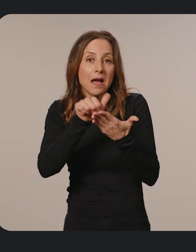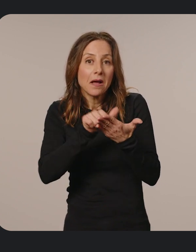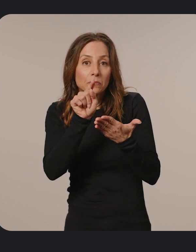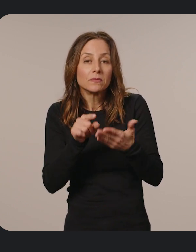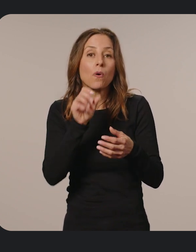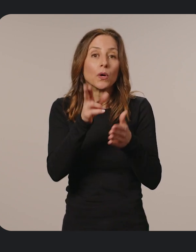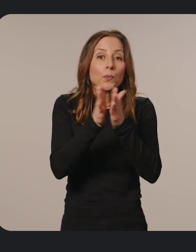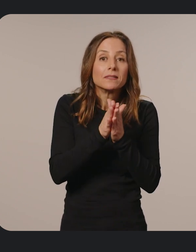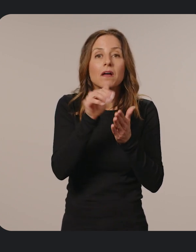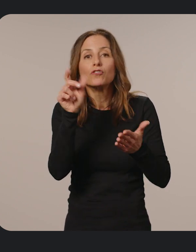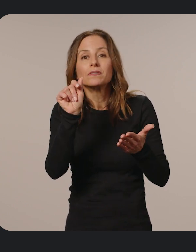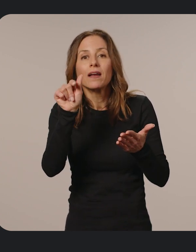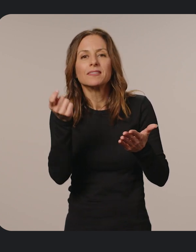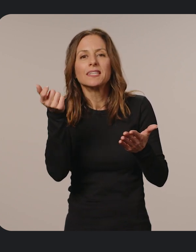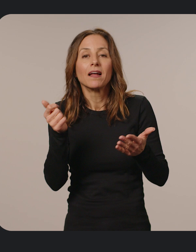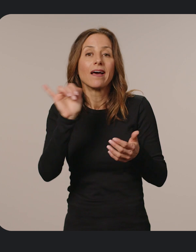to clean up their account and request other data